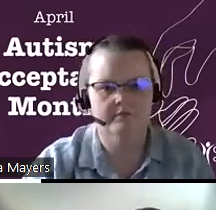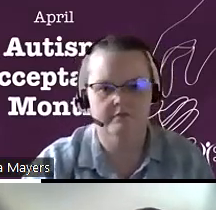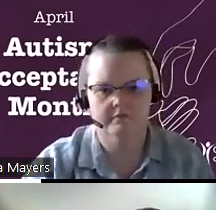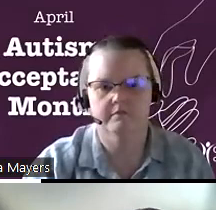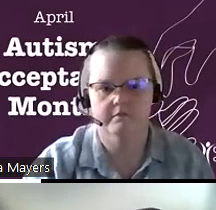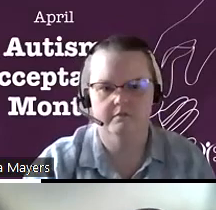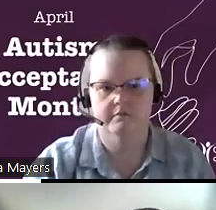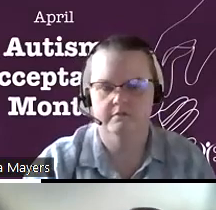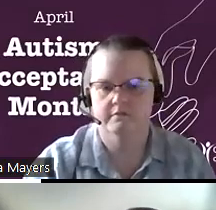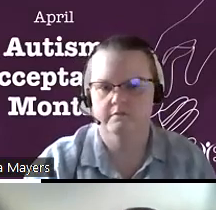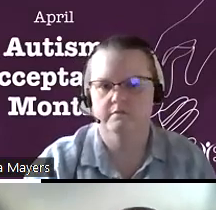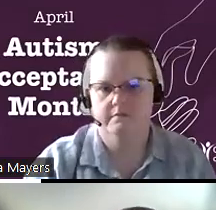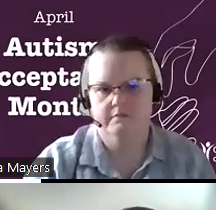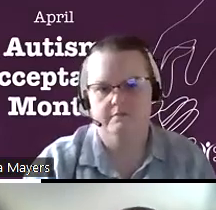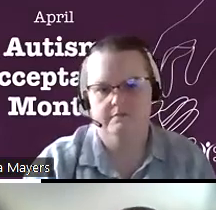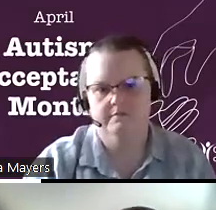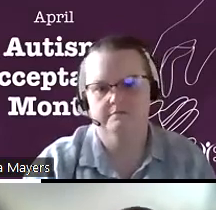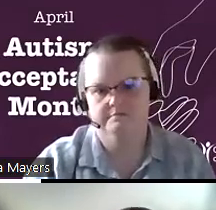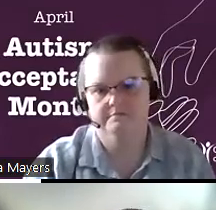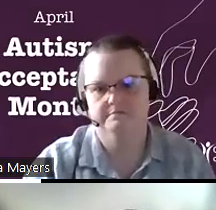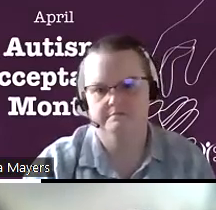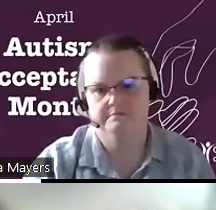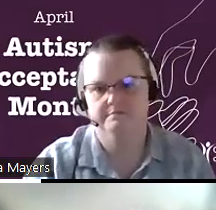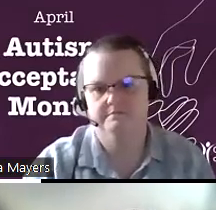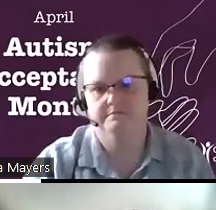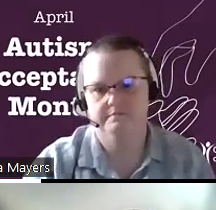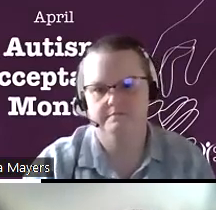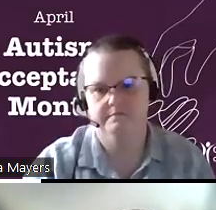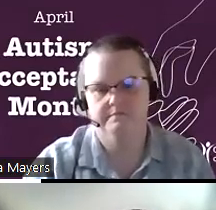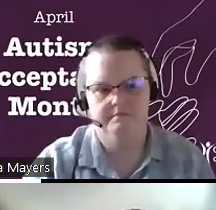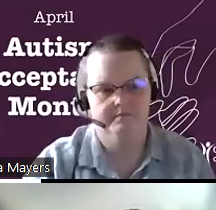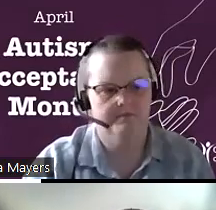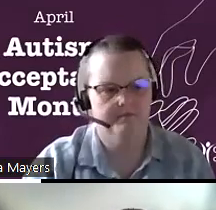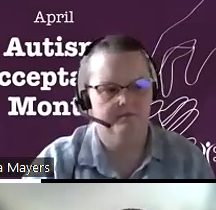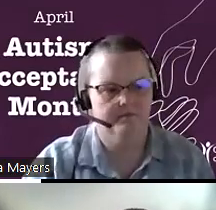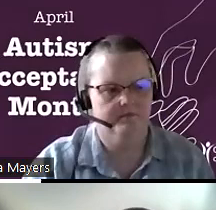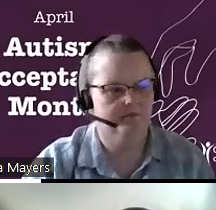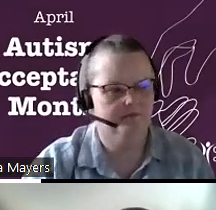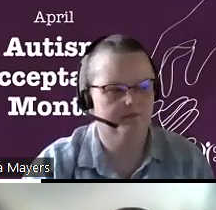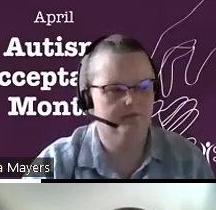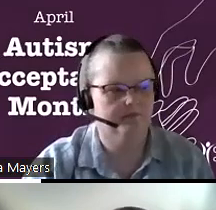BECAUSE THE FAMILY CAN'T FIND CHILDCARE PROVIDERS. AND OREGON, THE STATE OF CHILDCARE THAT WE'VE